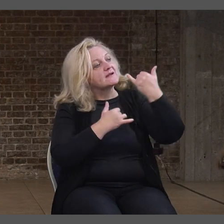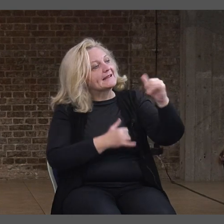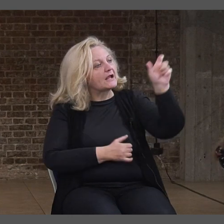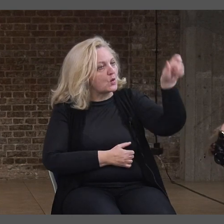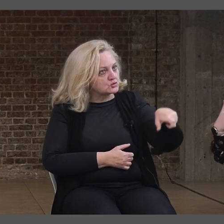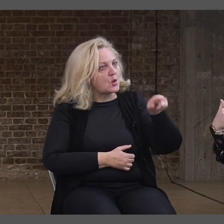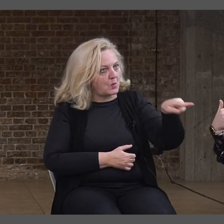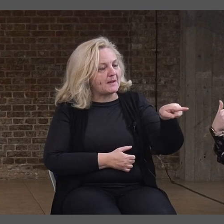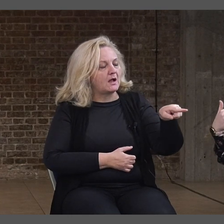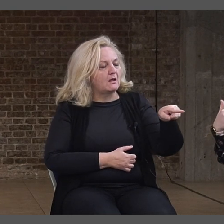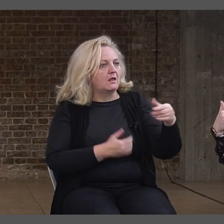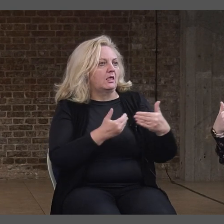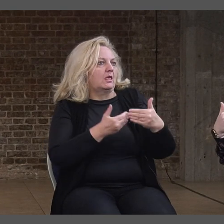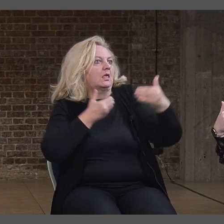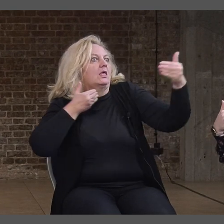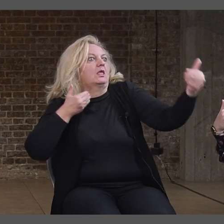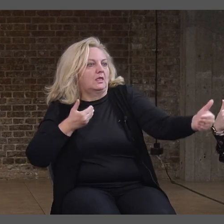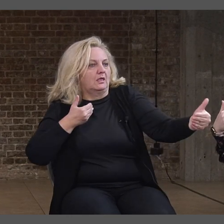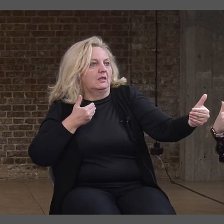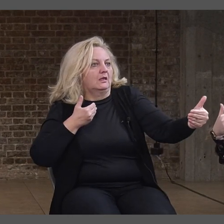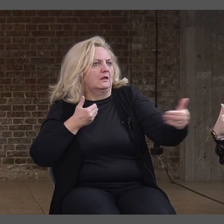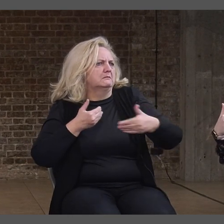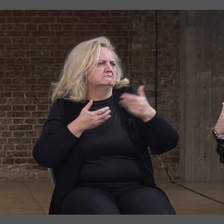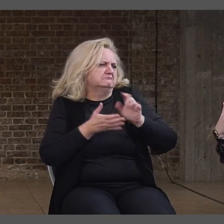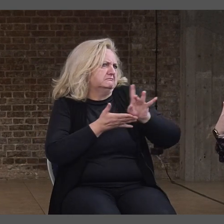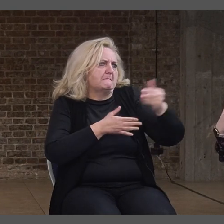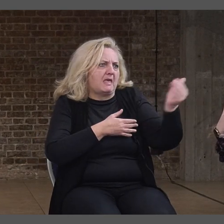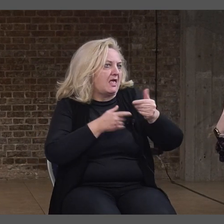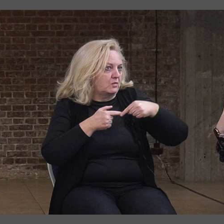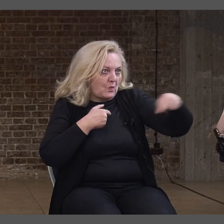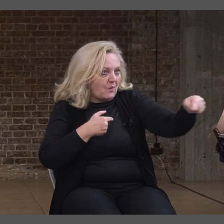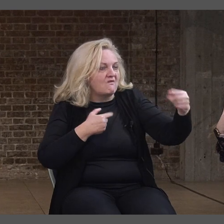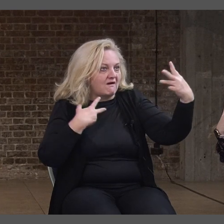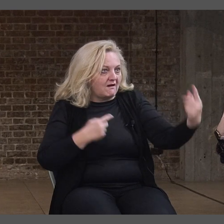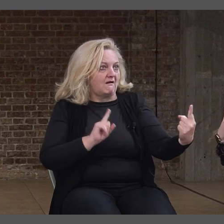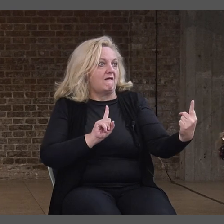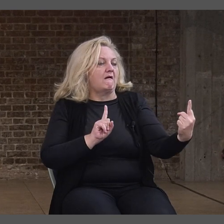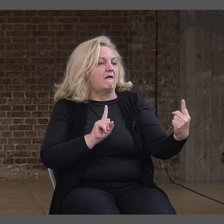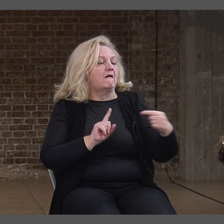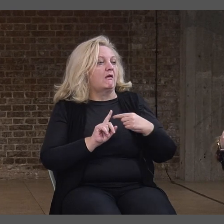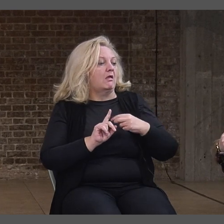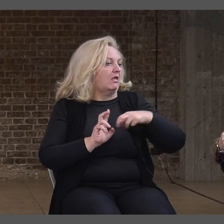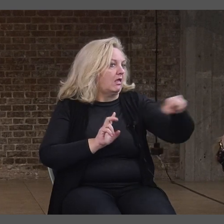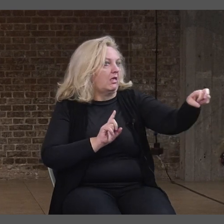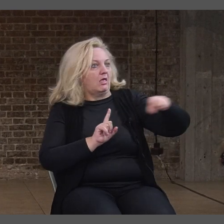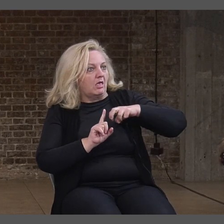and the distance between us was several metres. And instead of walking from one person to another person,